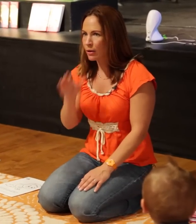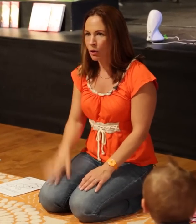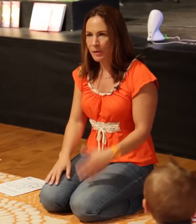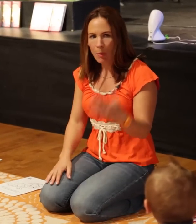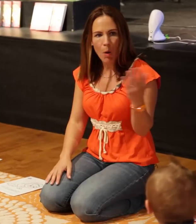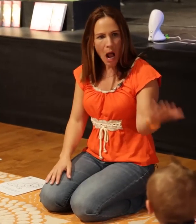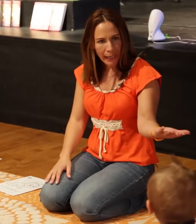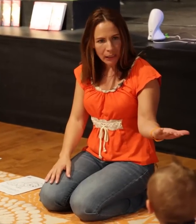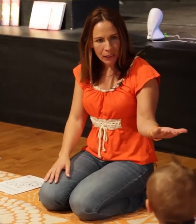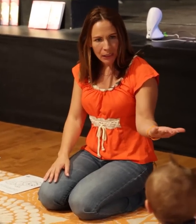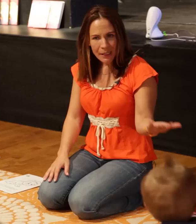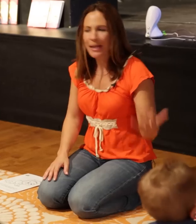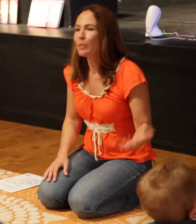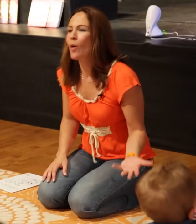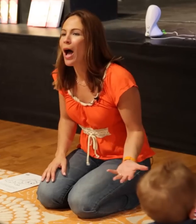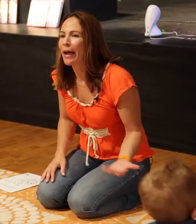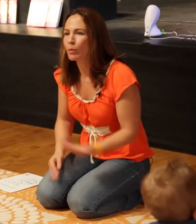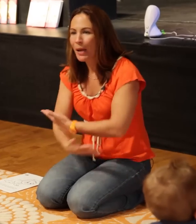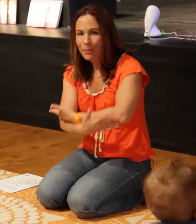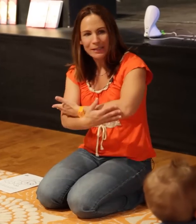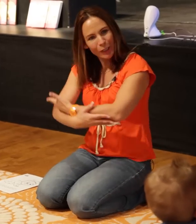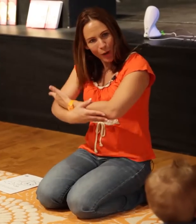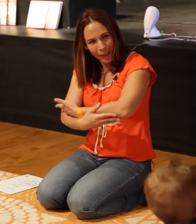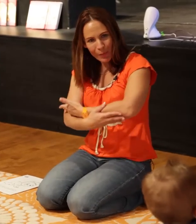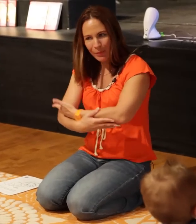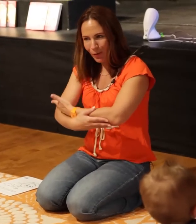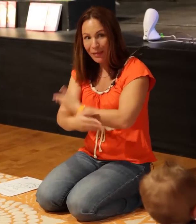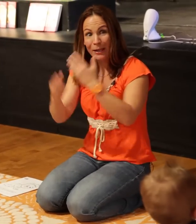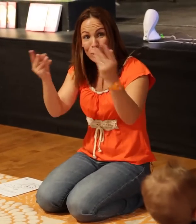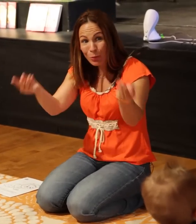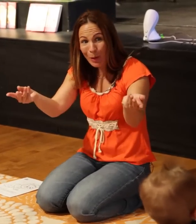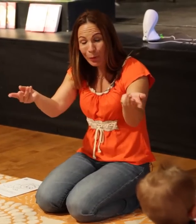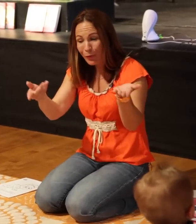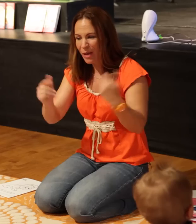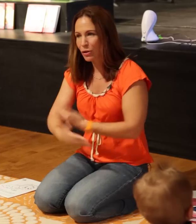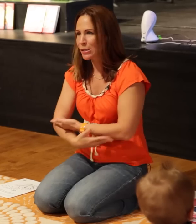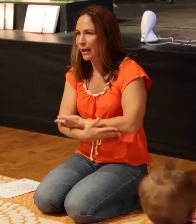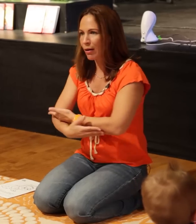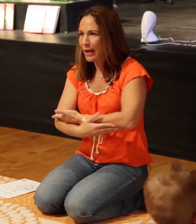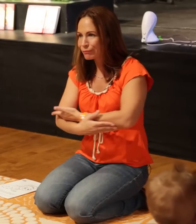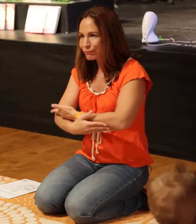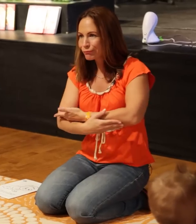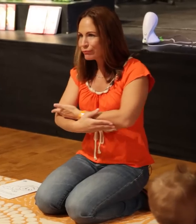But the grownups go why? Tell me why. Well BABY it's like you're rocking a baby, okay, and then you remember it. For them they're just like all right.